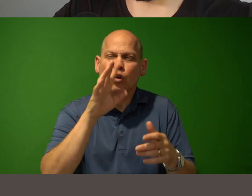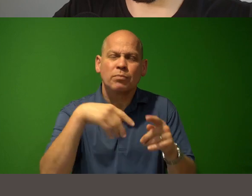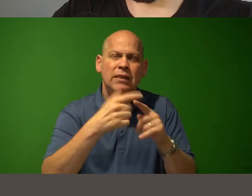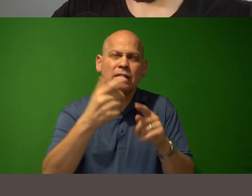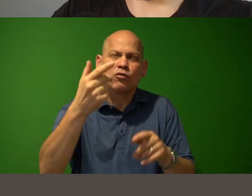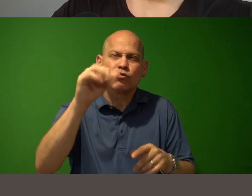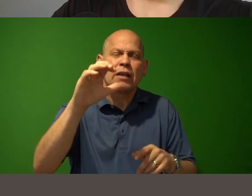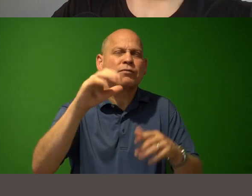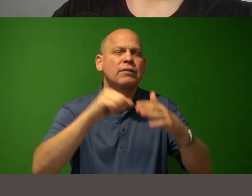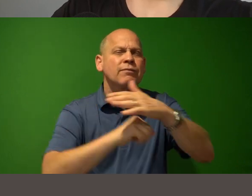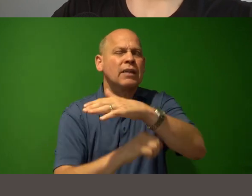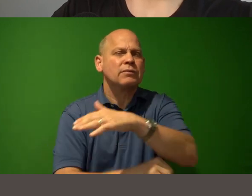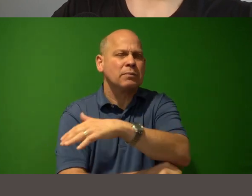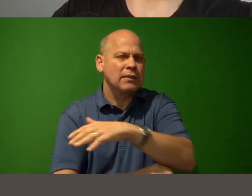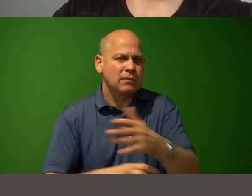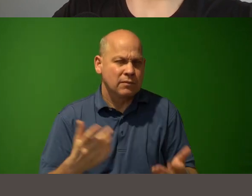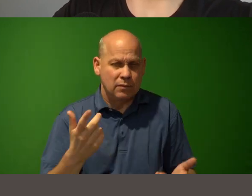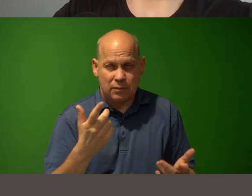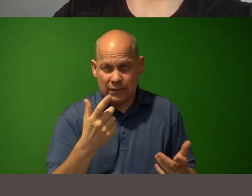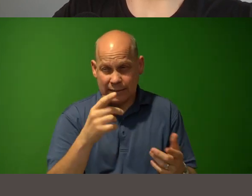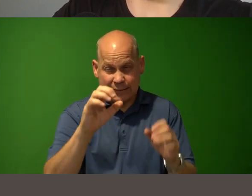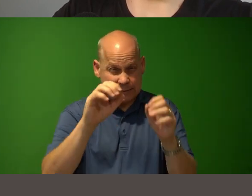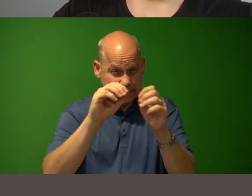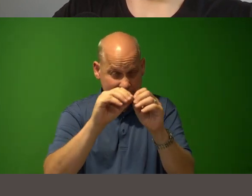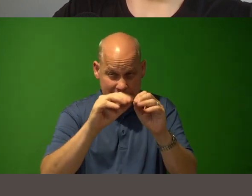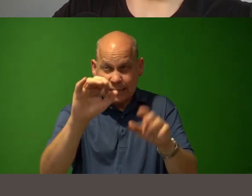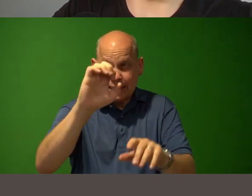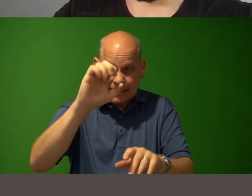And with graphic fundamentals, explicit is better than implicit.